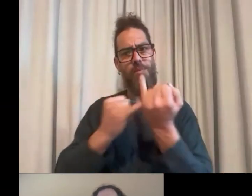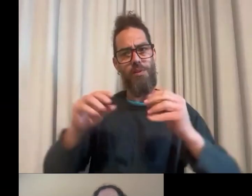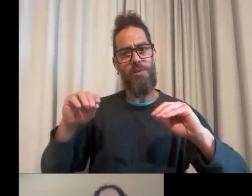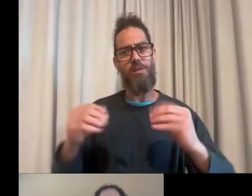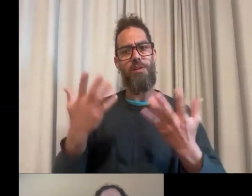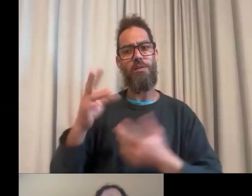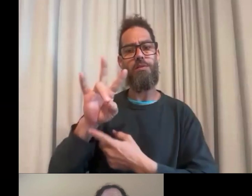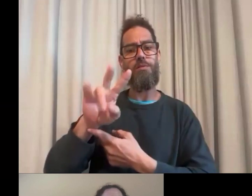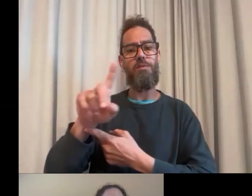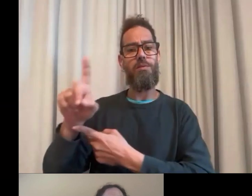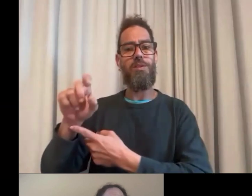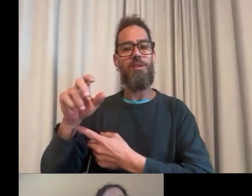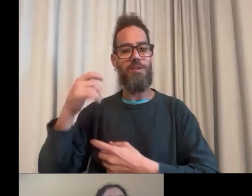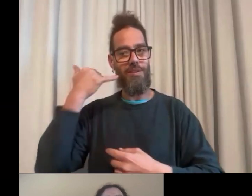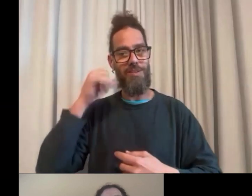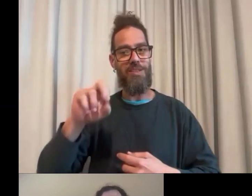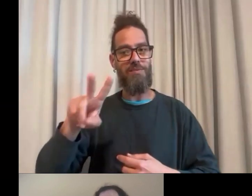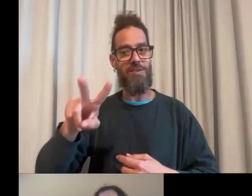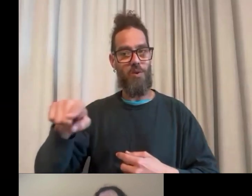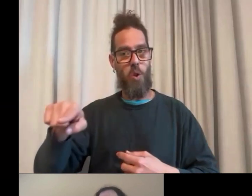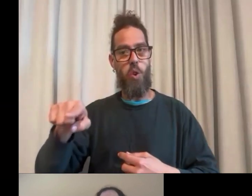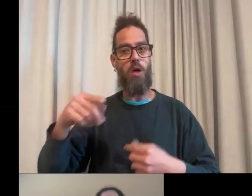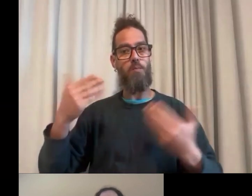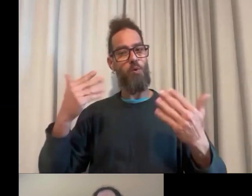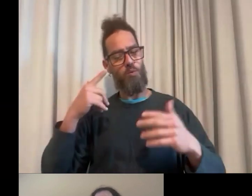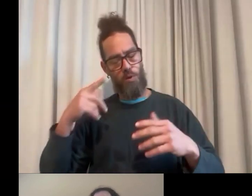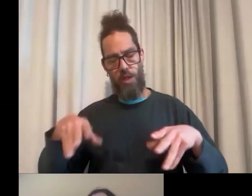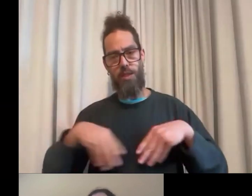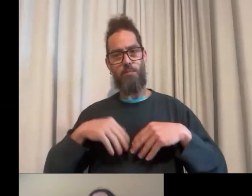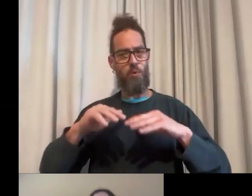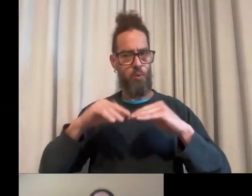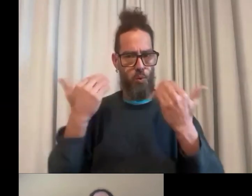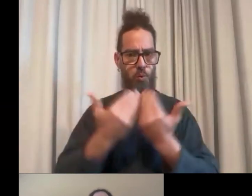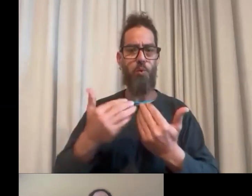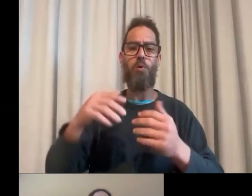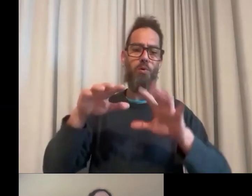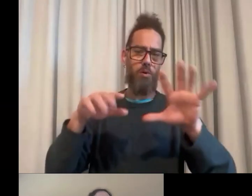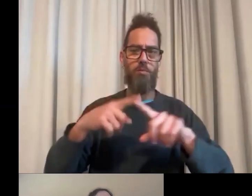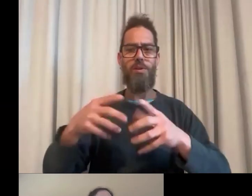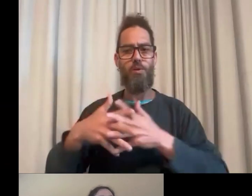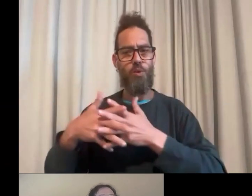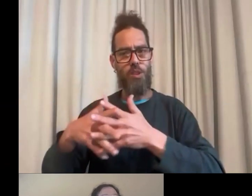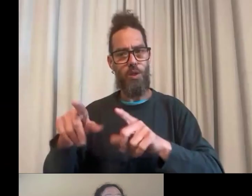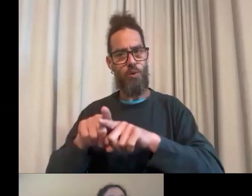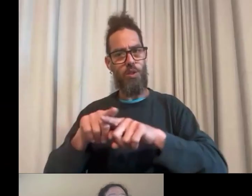in the advocacy to make sure that the 711 service that had been invented in Canada was now adopted throughout the United States.